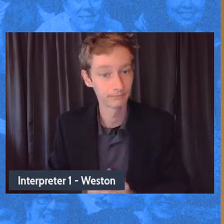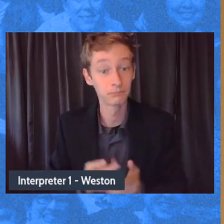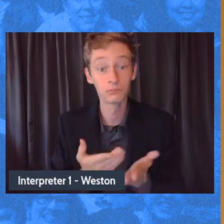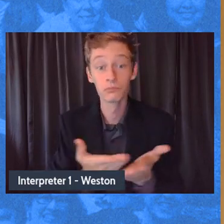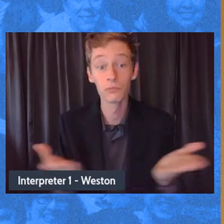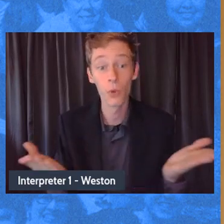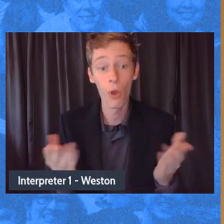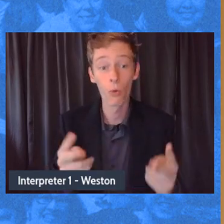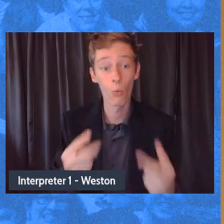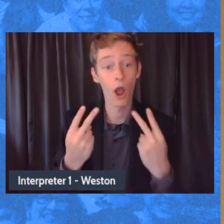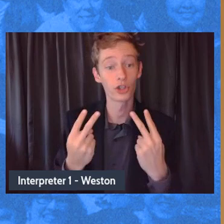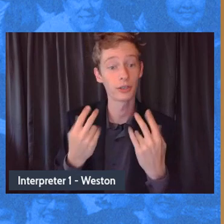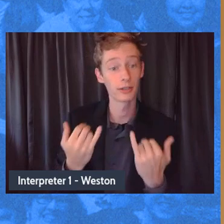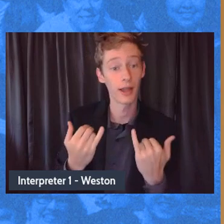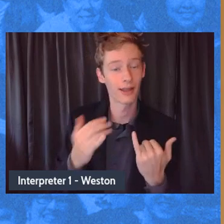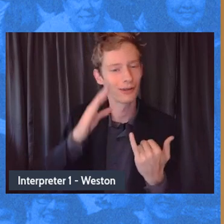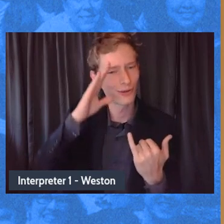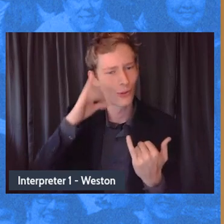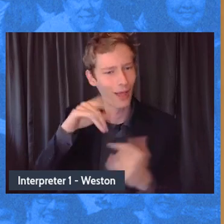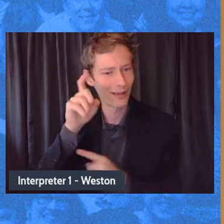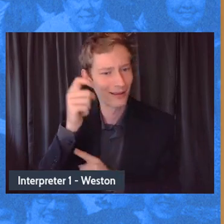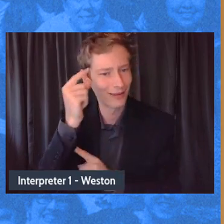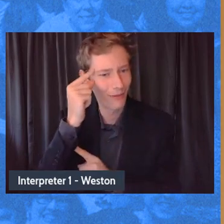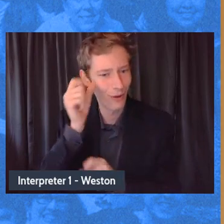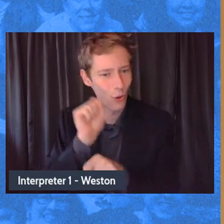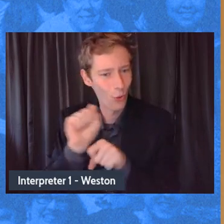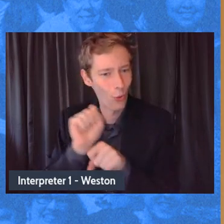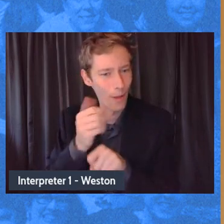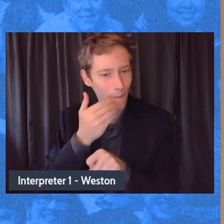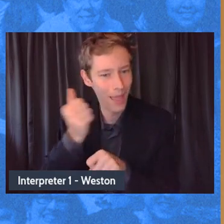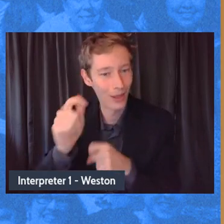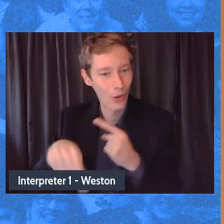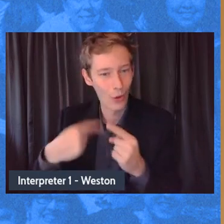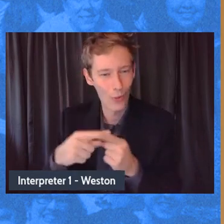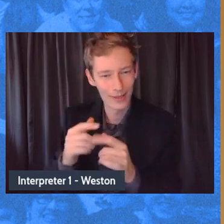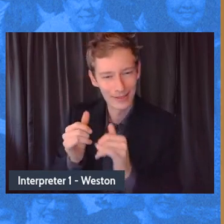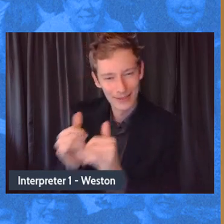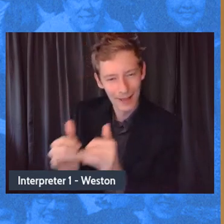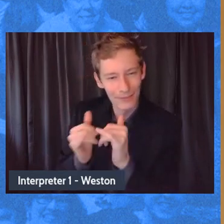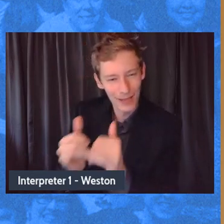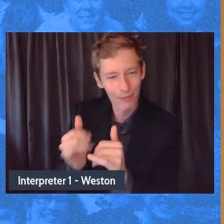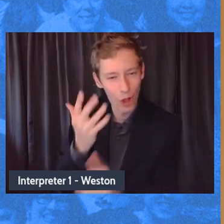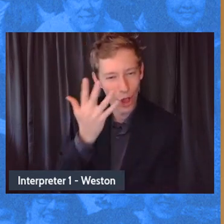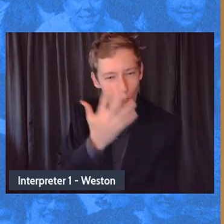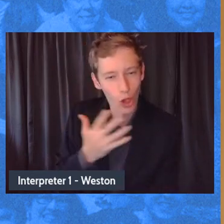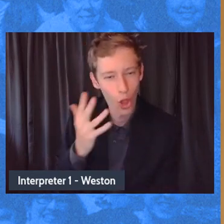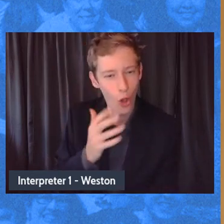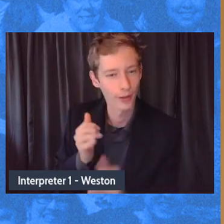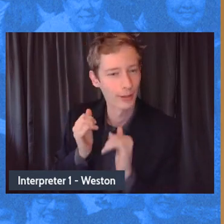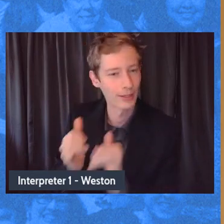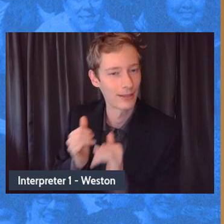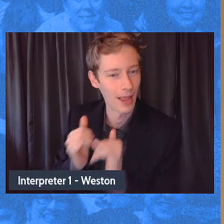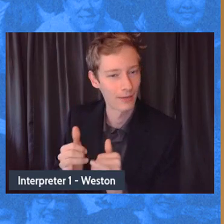work best when they look more like they pay the people they represent. And women are 51% of the population.